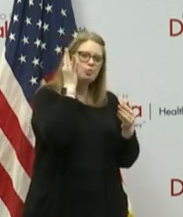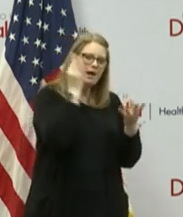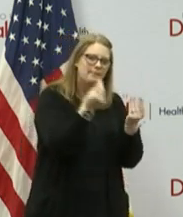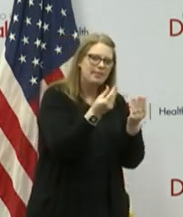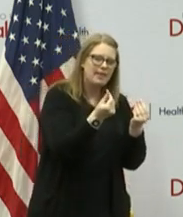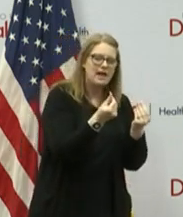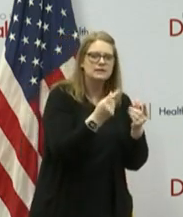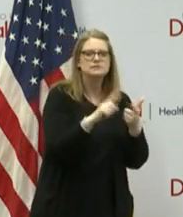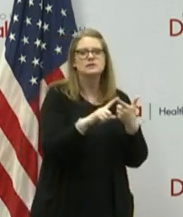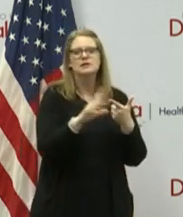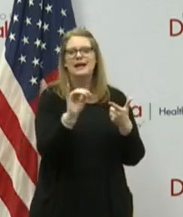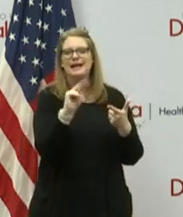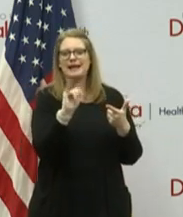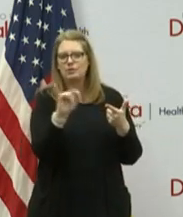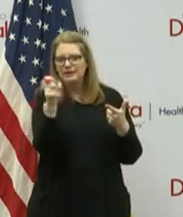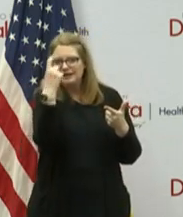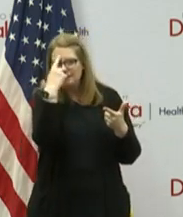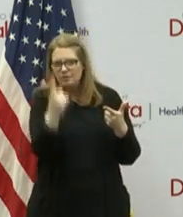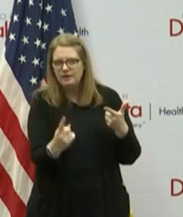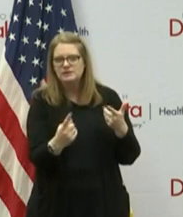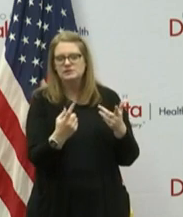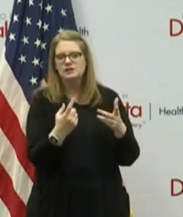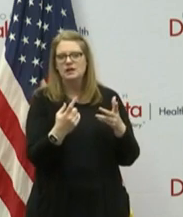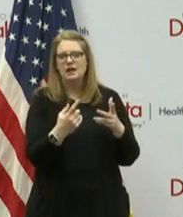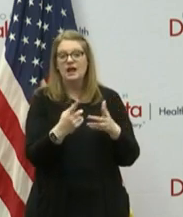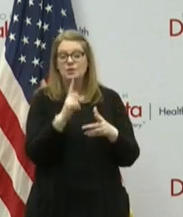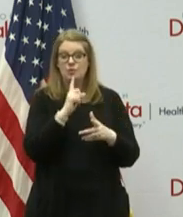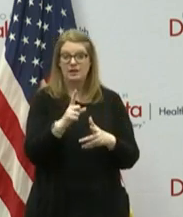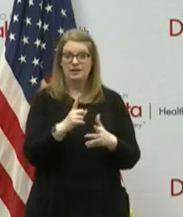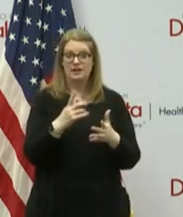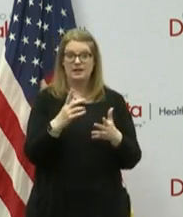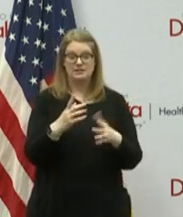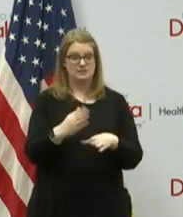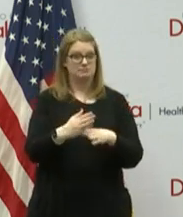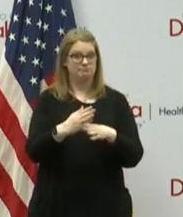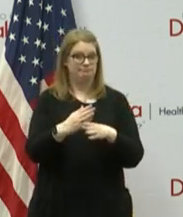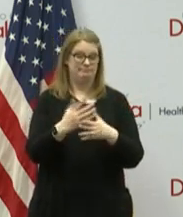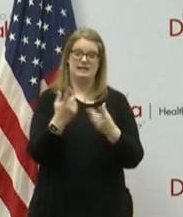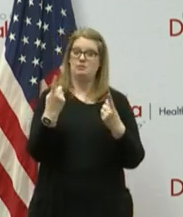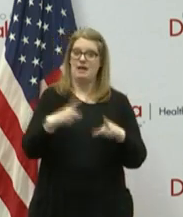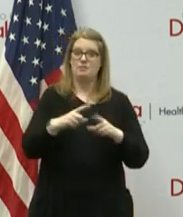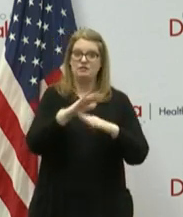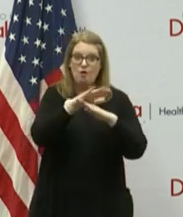MOTOR FRAUD. WE HAVE NOW WORKED WITH TRIBAL LANDS, KENNY AND TRIBAL